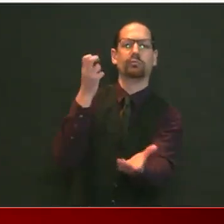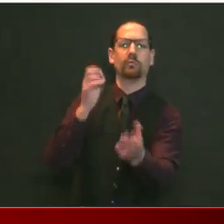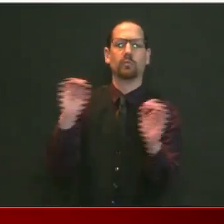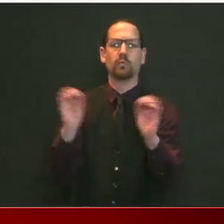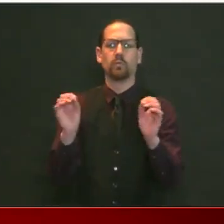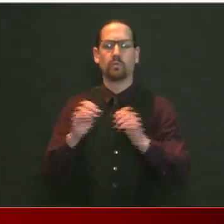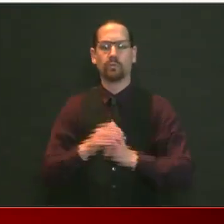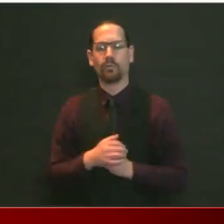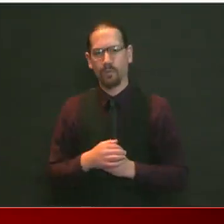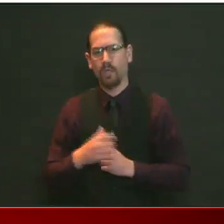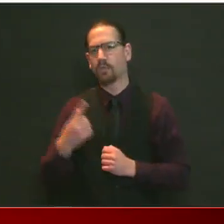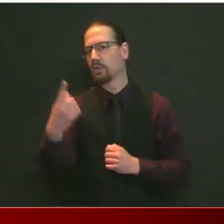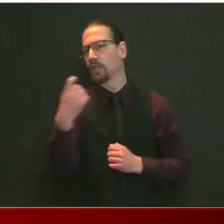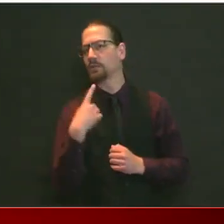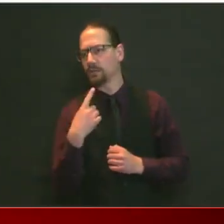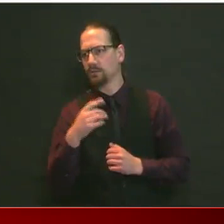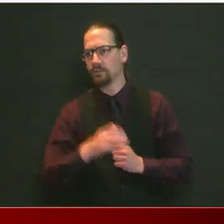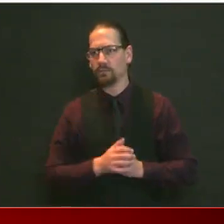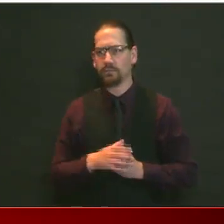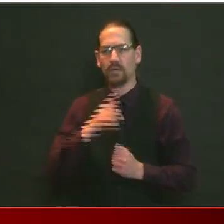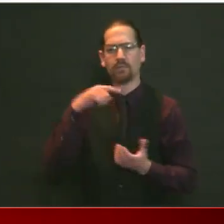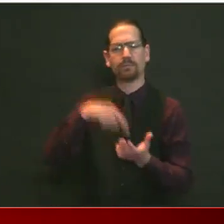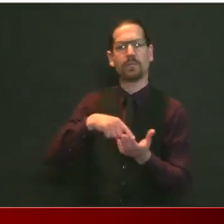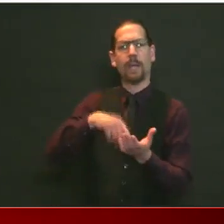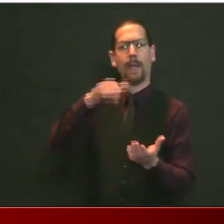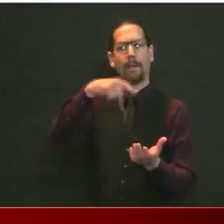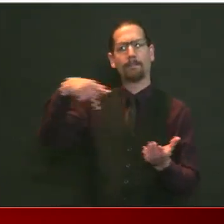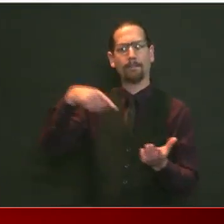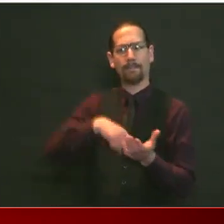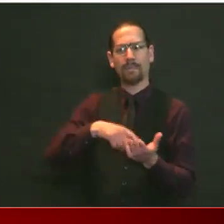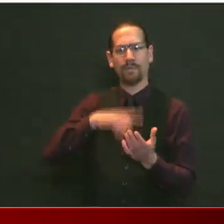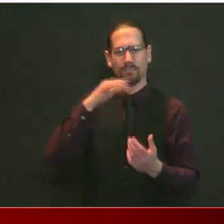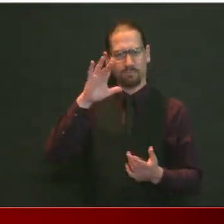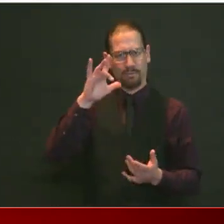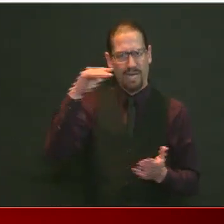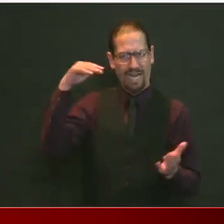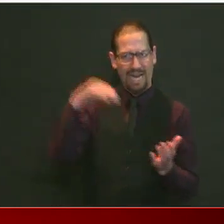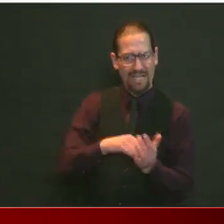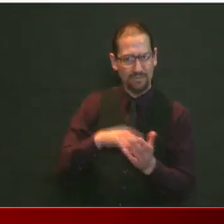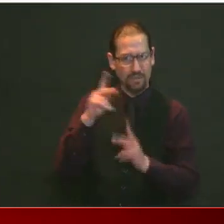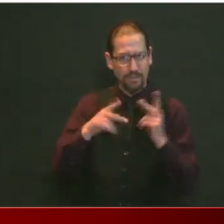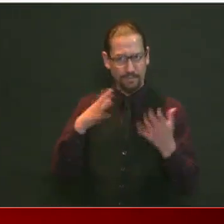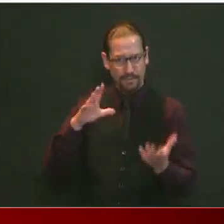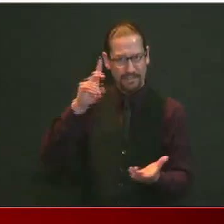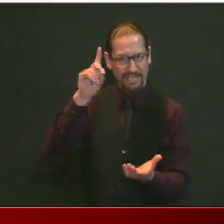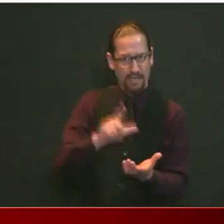TO THE CRUSH COVIDRI APP. REPORTER: